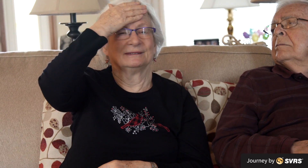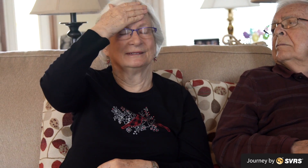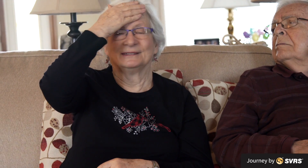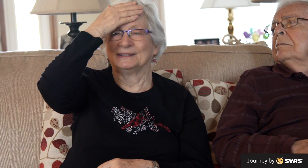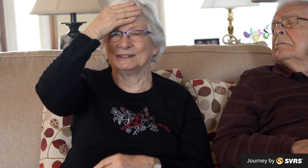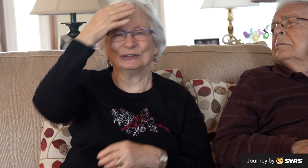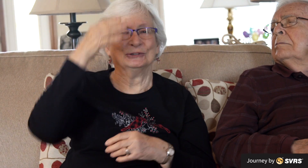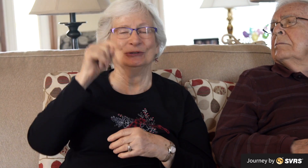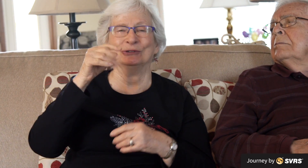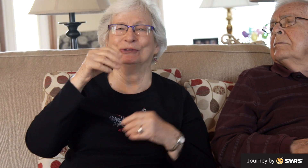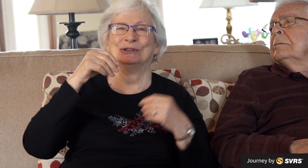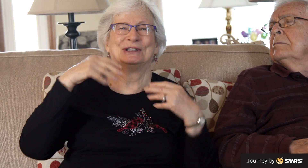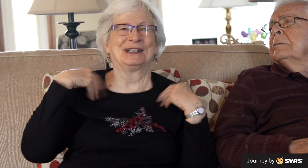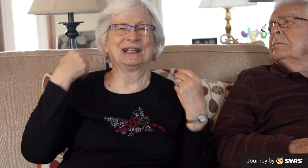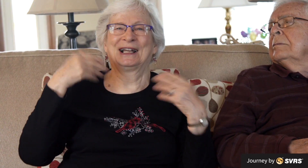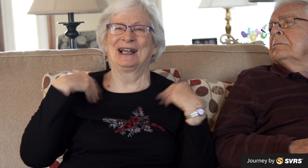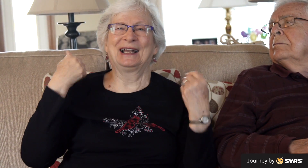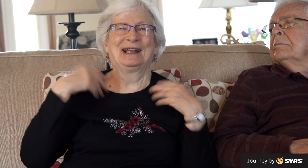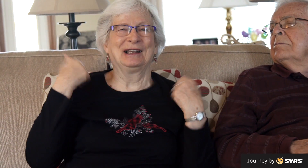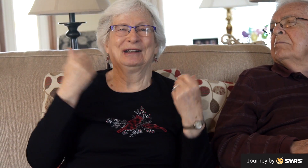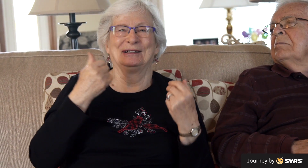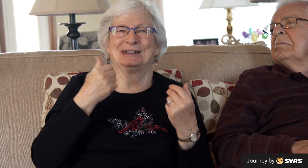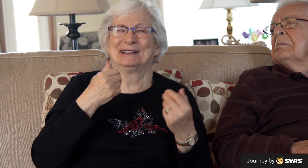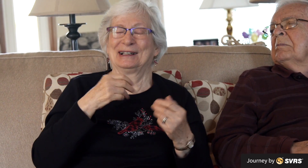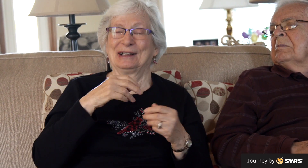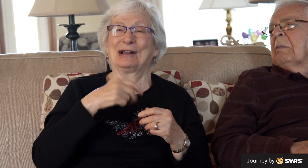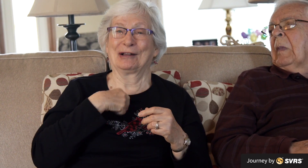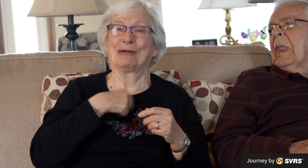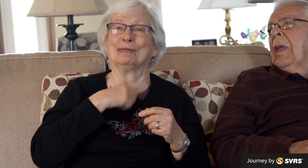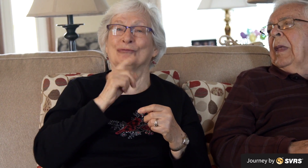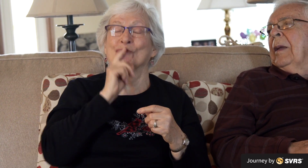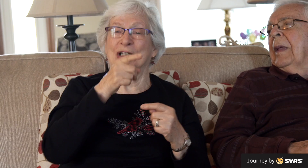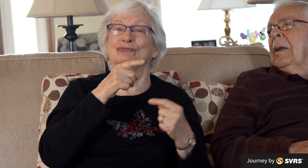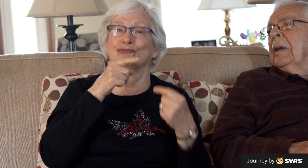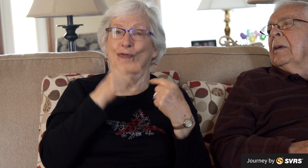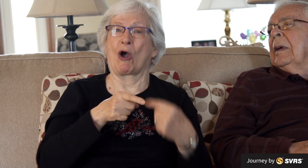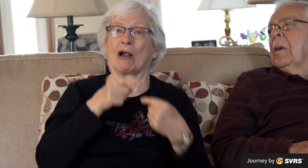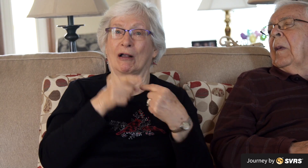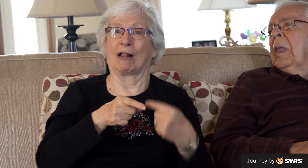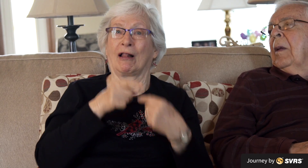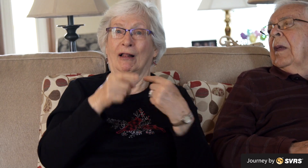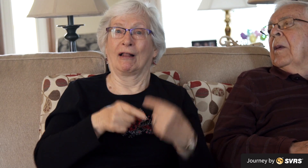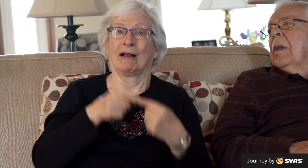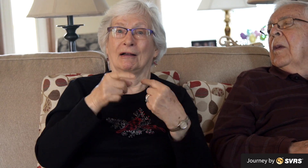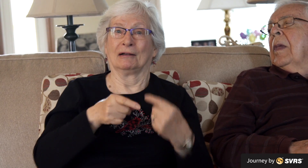I was too young, I really did struggle!